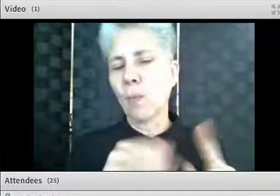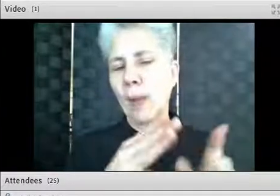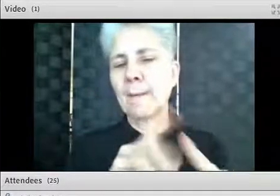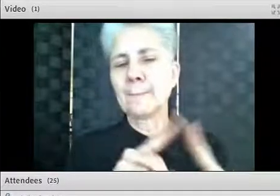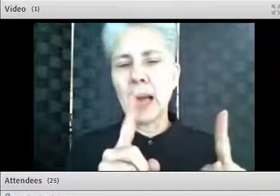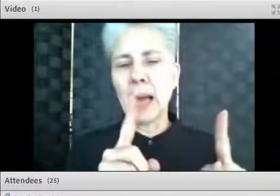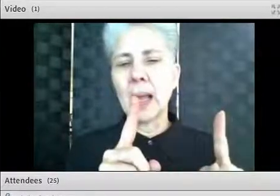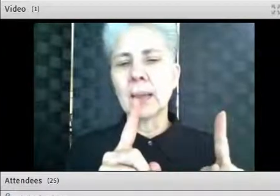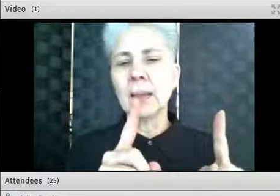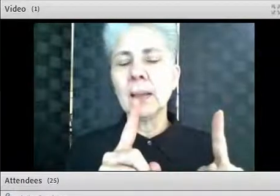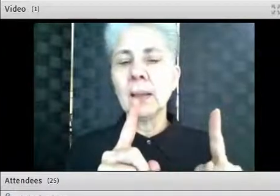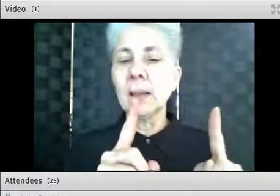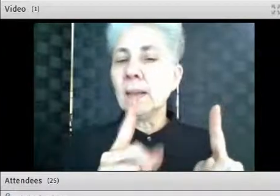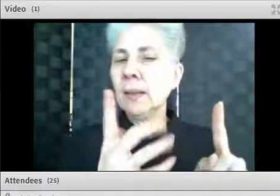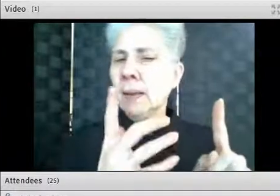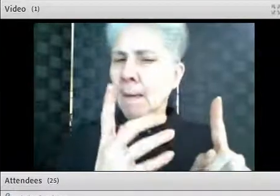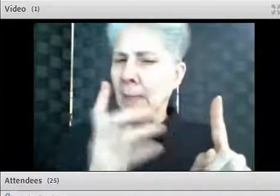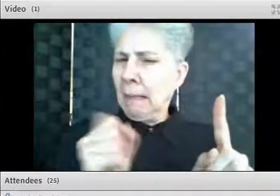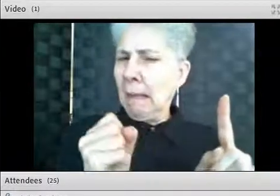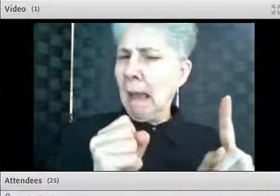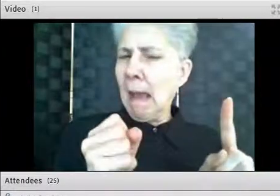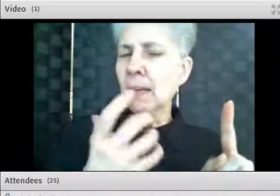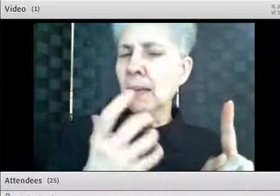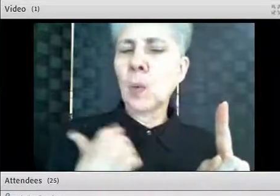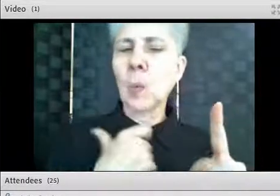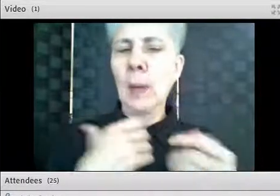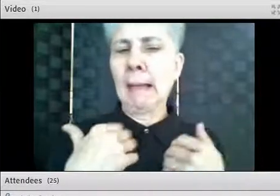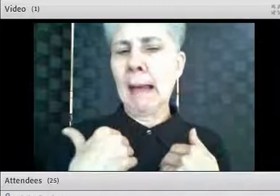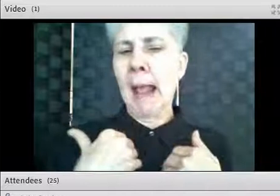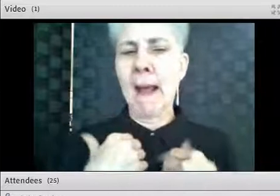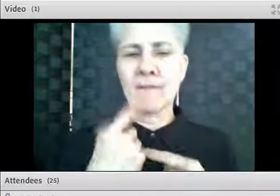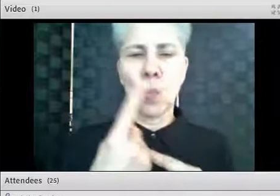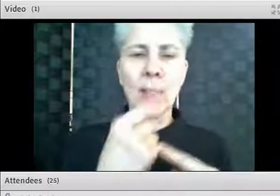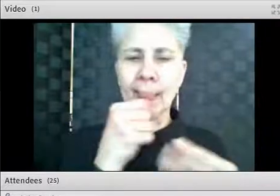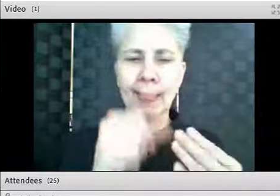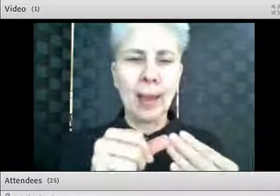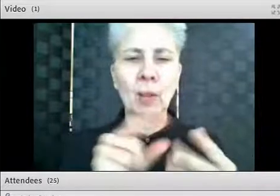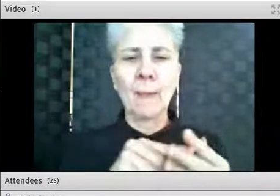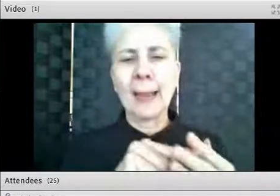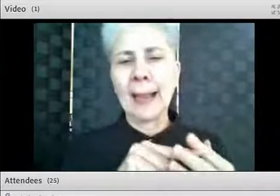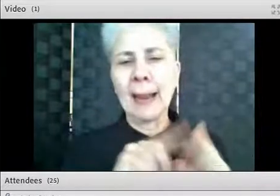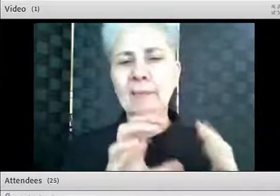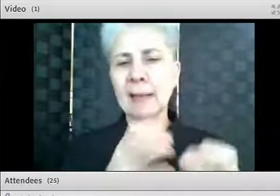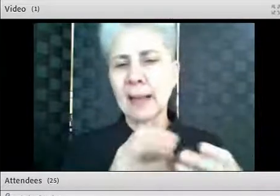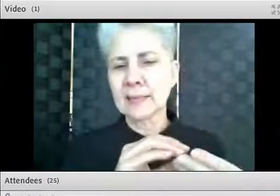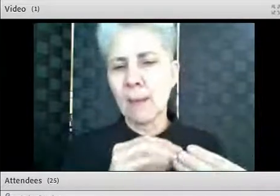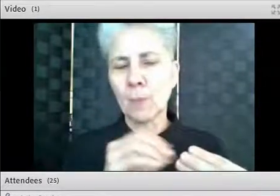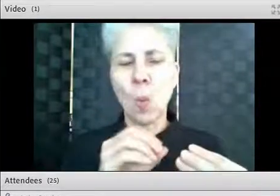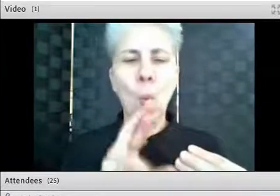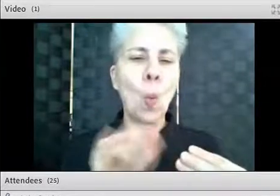Otherwise we can have just a single letter at the beginning of our class number, or, like, I said, sometimes you'll see multiple letters,